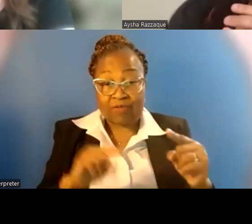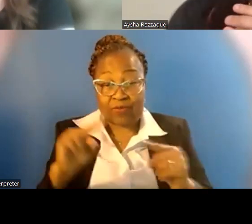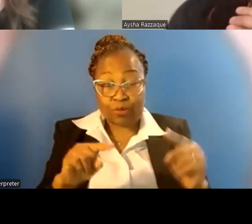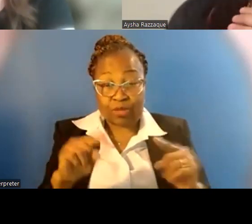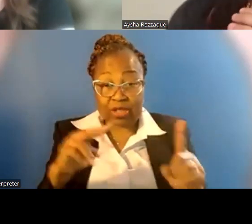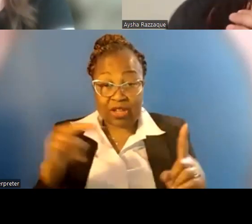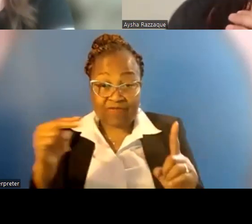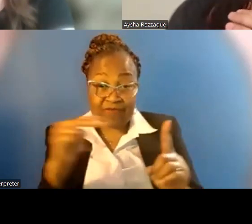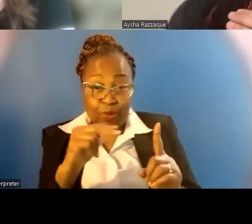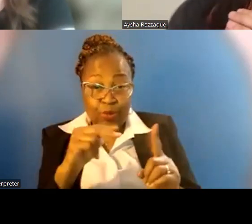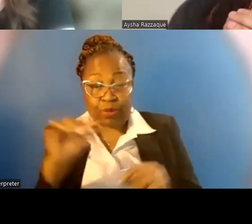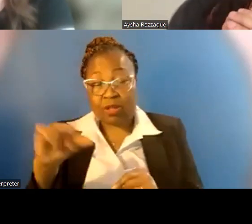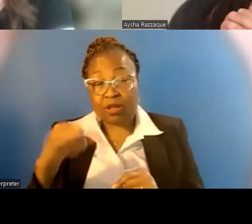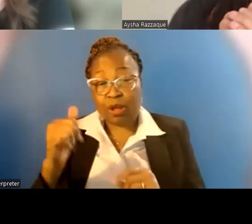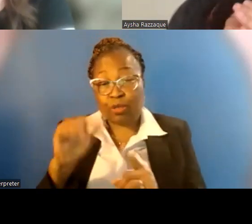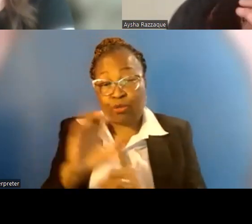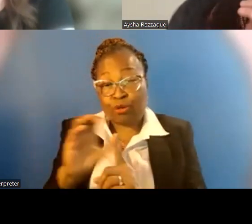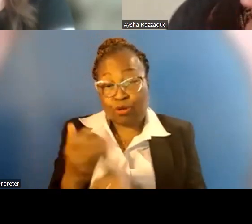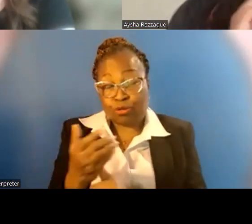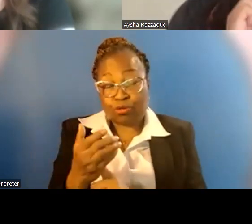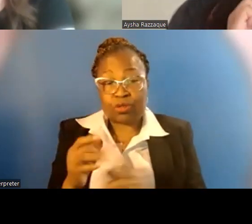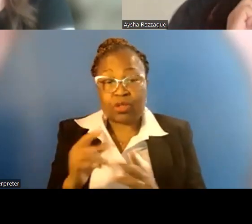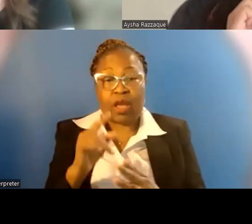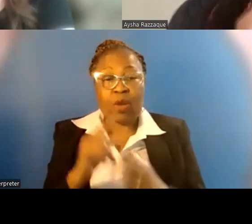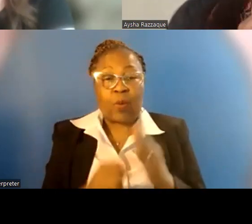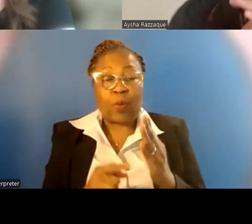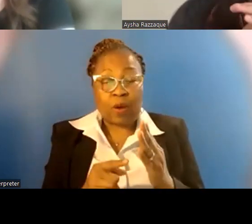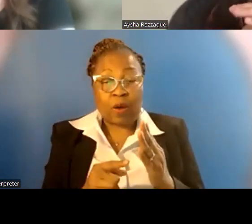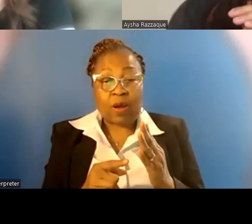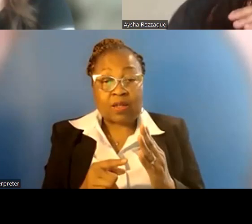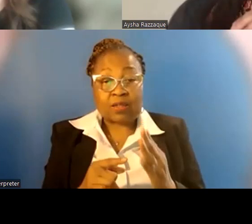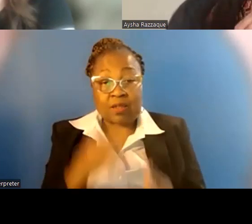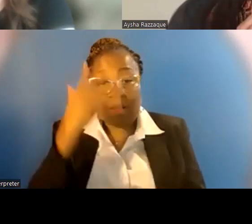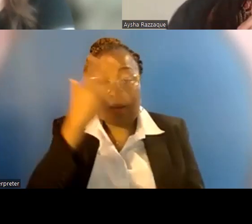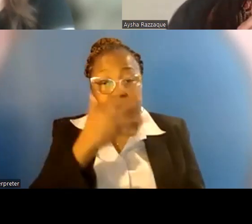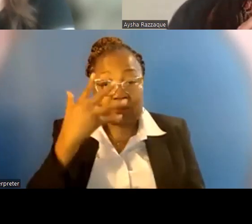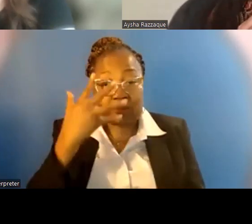and what autistic people have faced